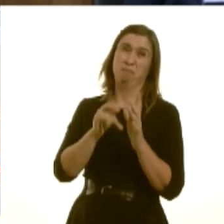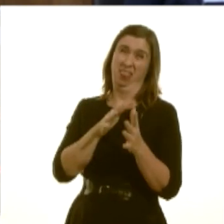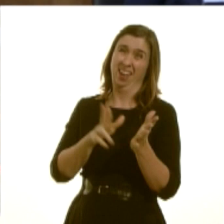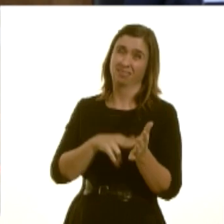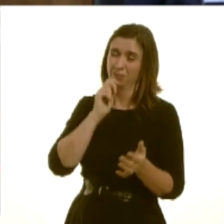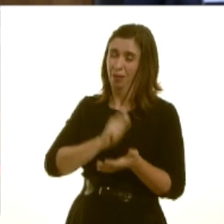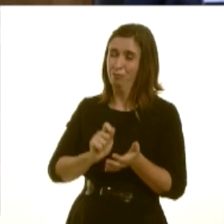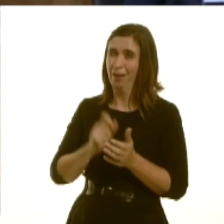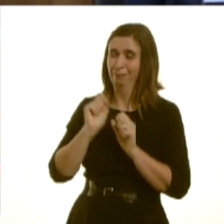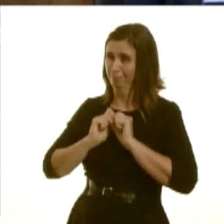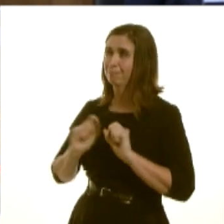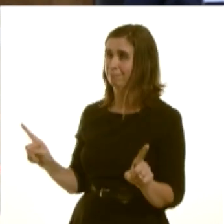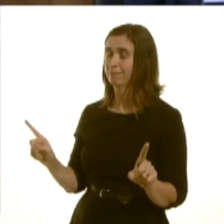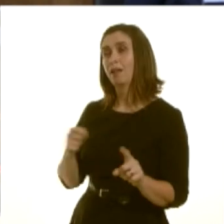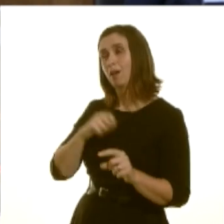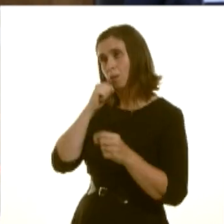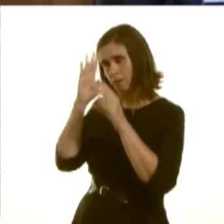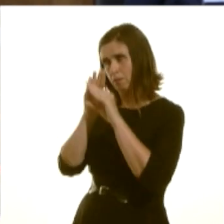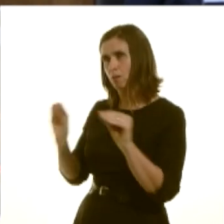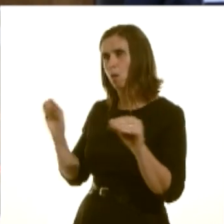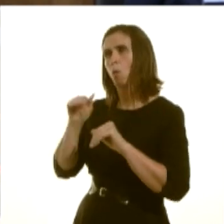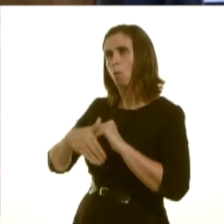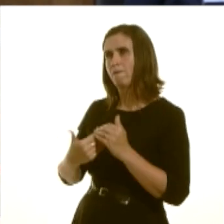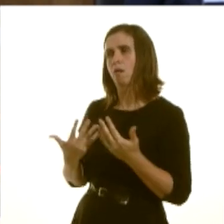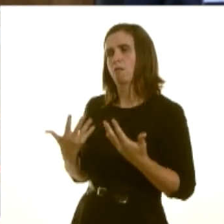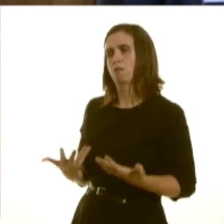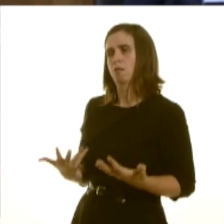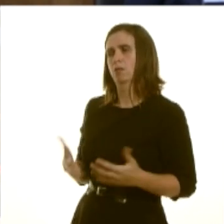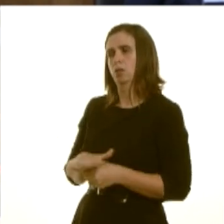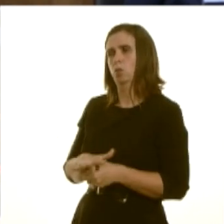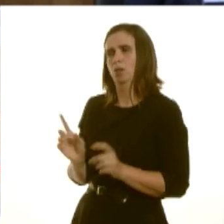and I will provide information on the current situation and the proposed way forward.